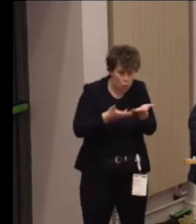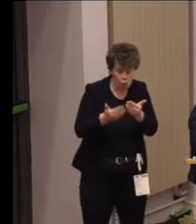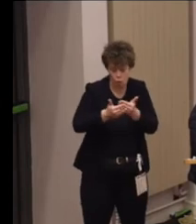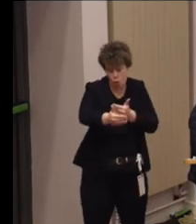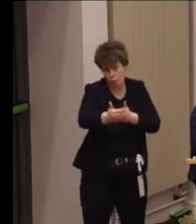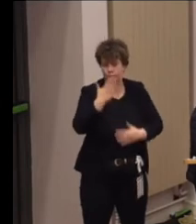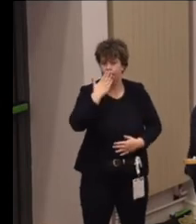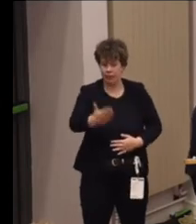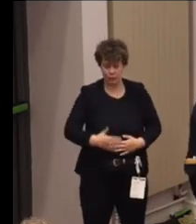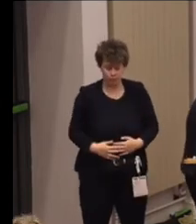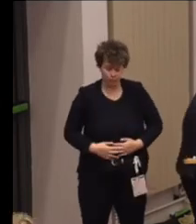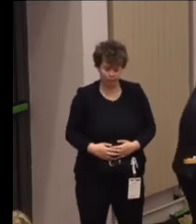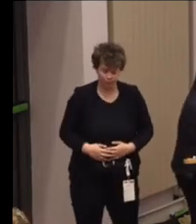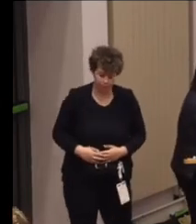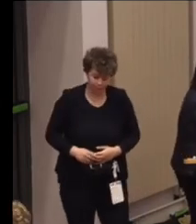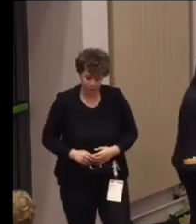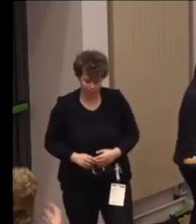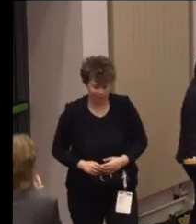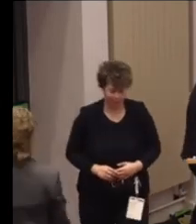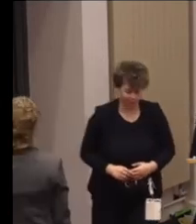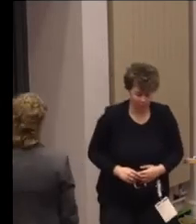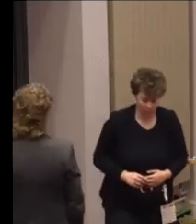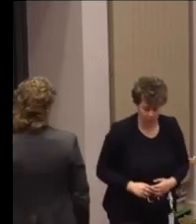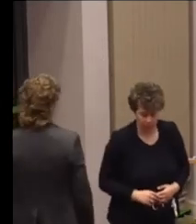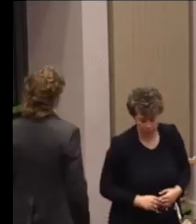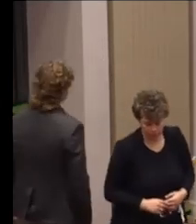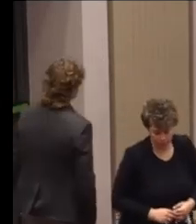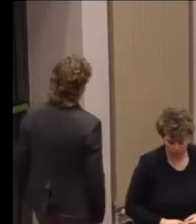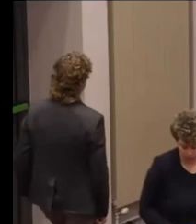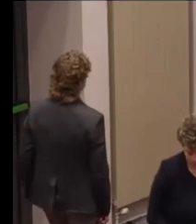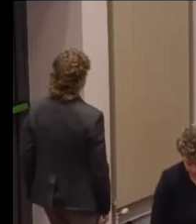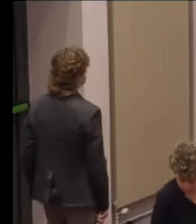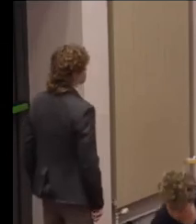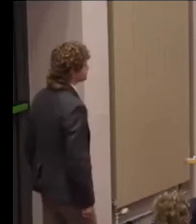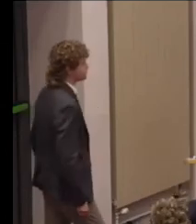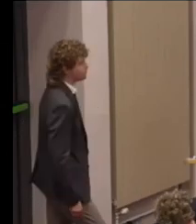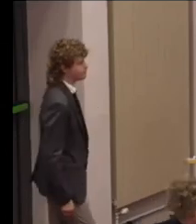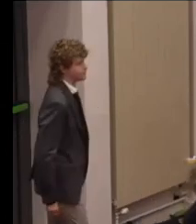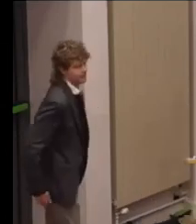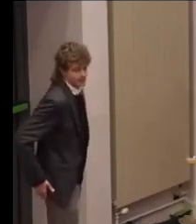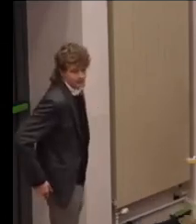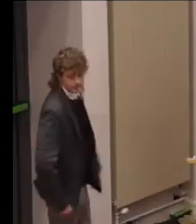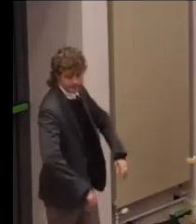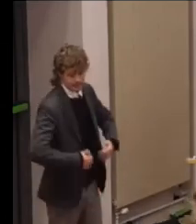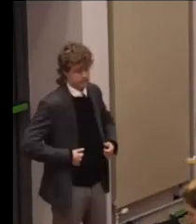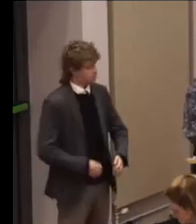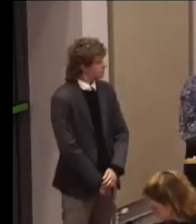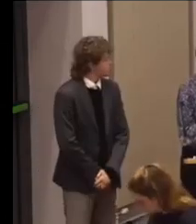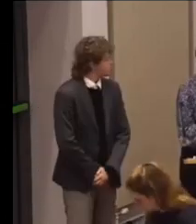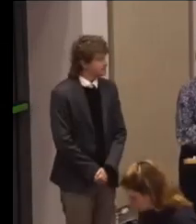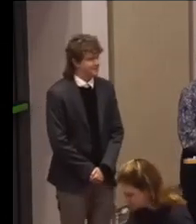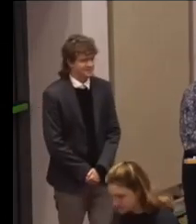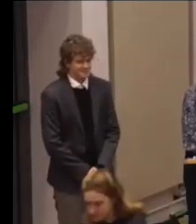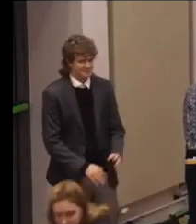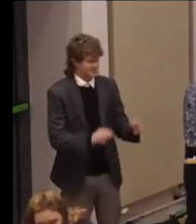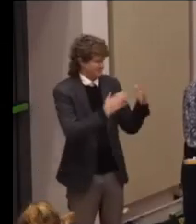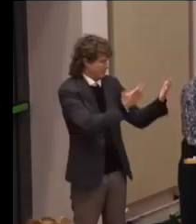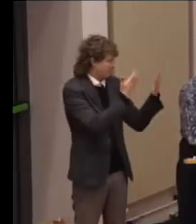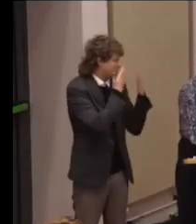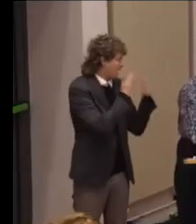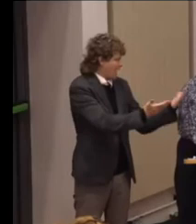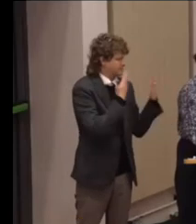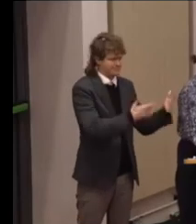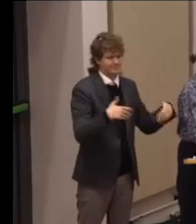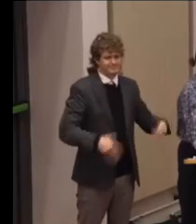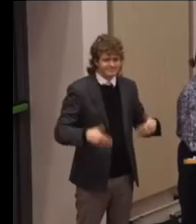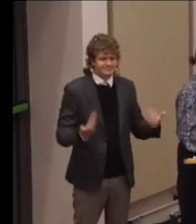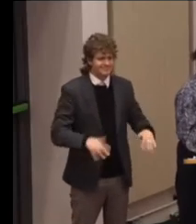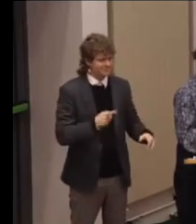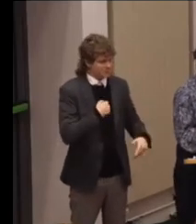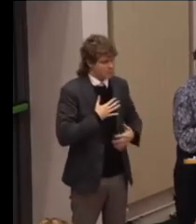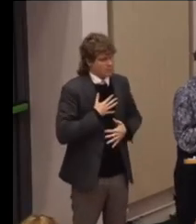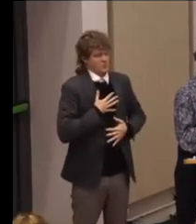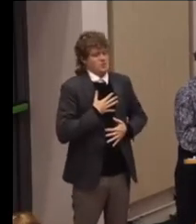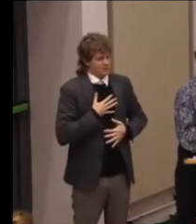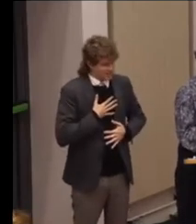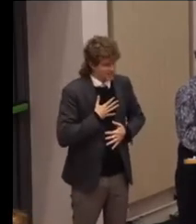Eilinóir Flynn: Thank you very much Pratima, it was a really important to hear that focus